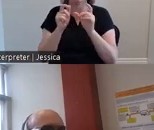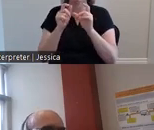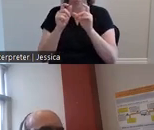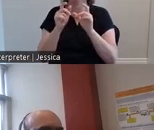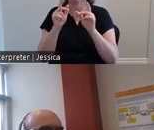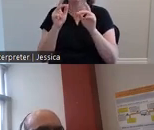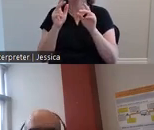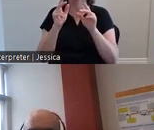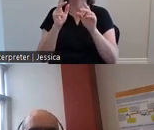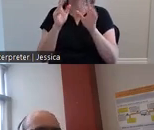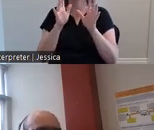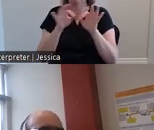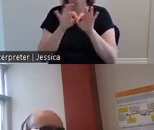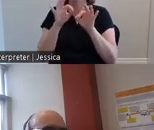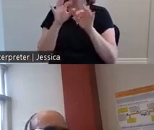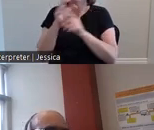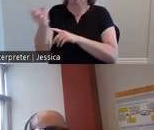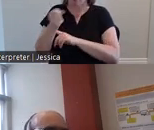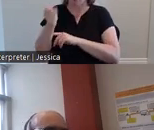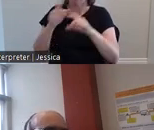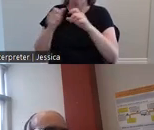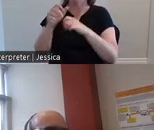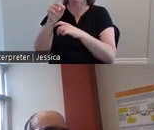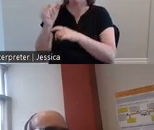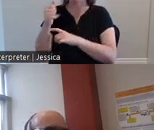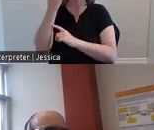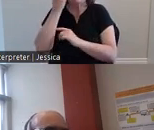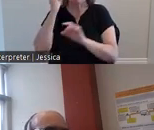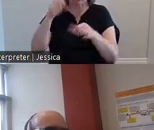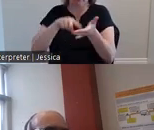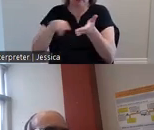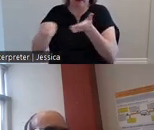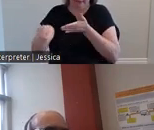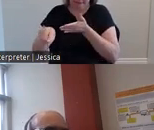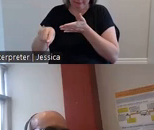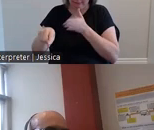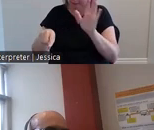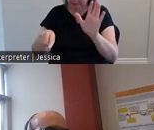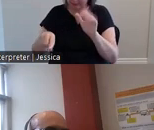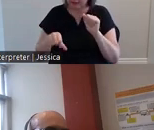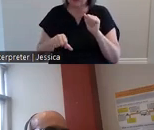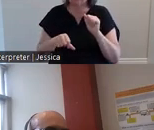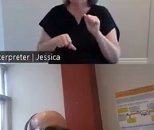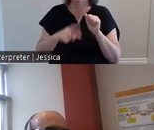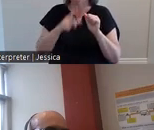Um, and I think that, you know, we have to be careful about the assumptions we make.